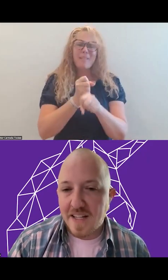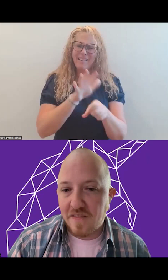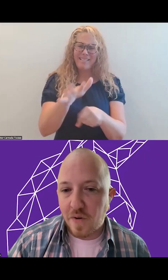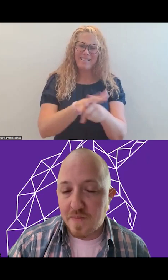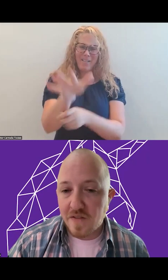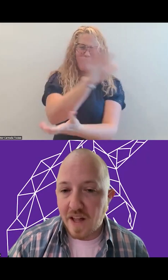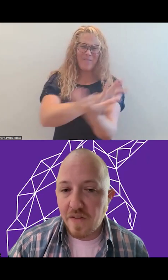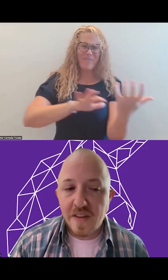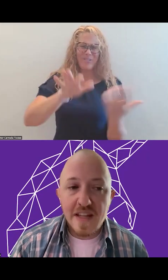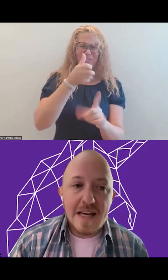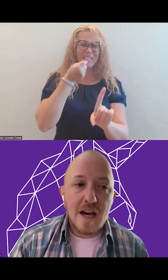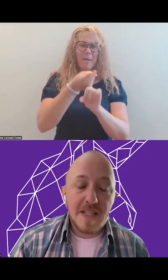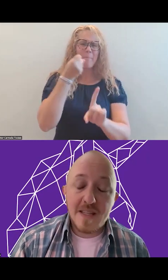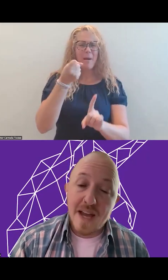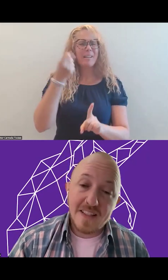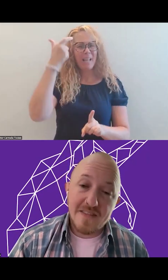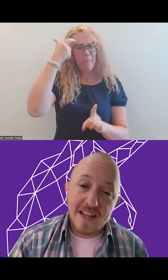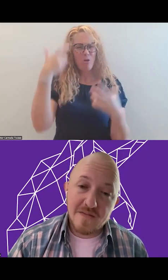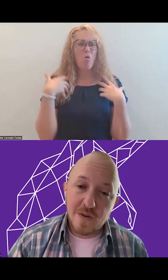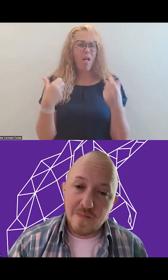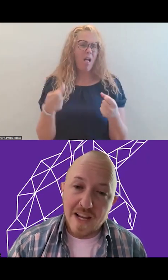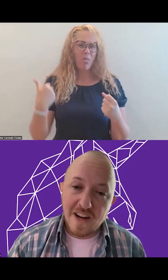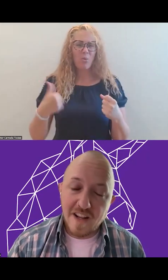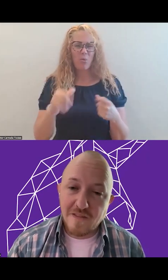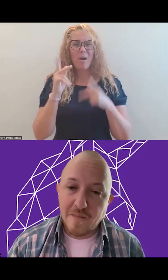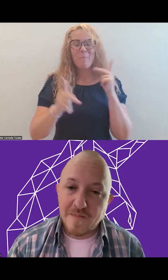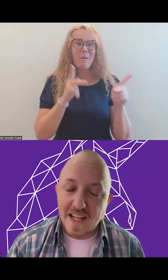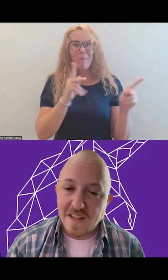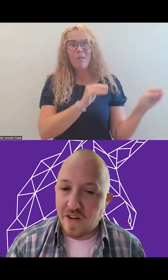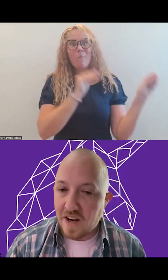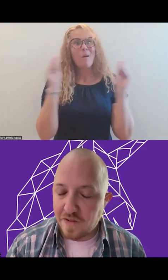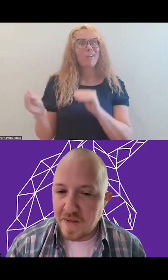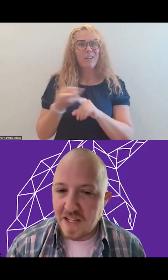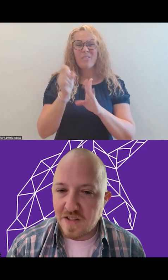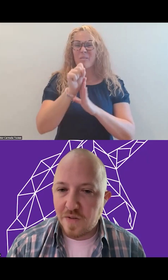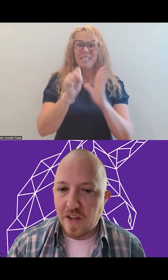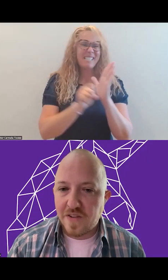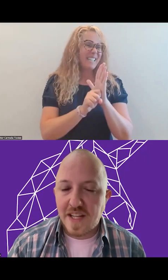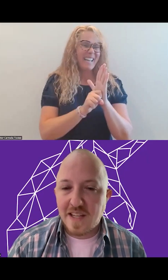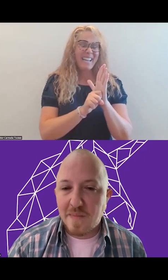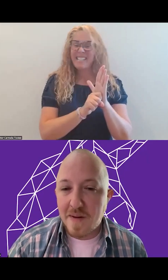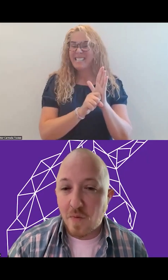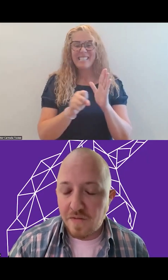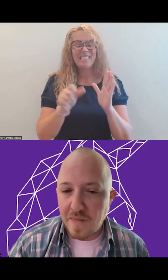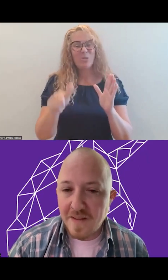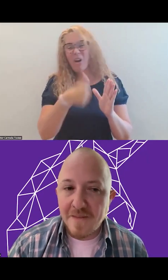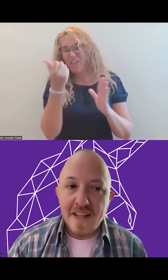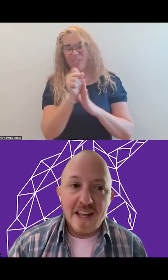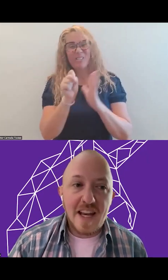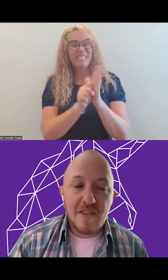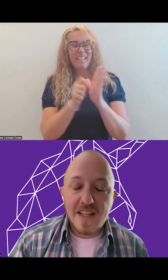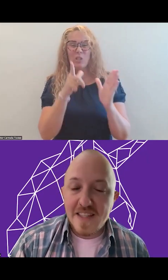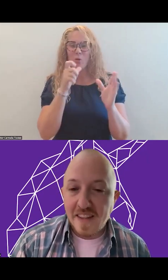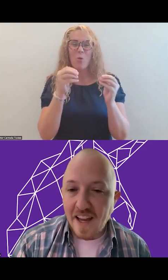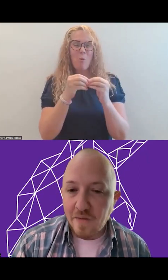FOLKS THAT ARE MIGRATING TO STATES THAT ARE MORE AFFIRMING. WE